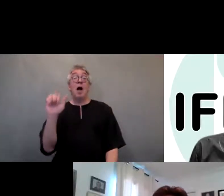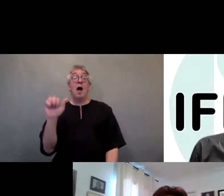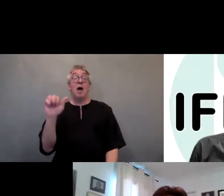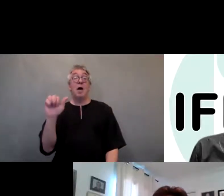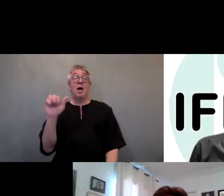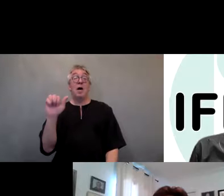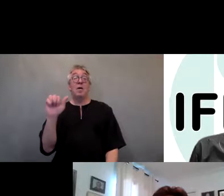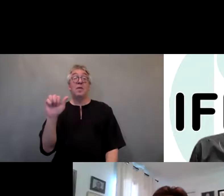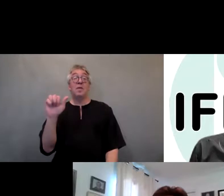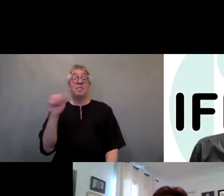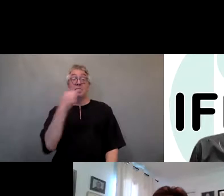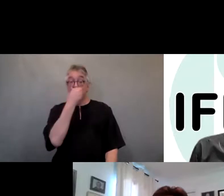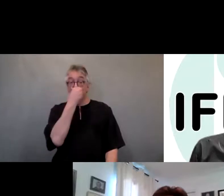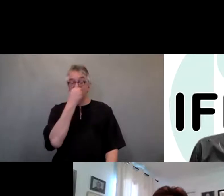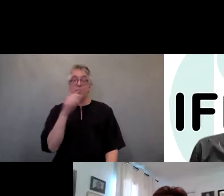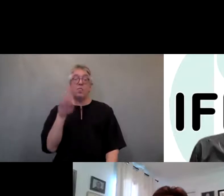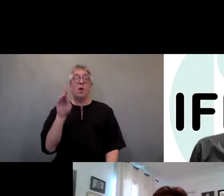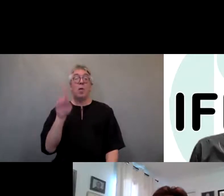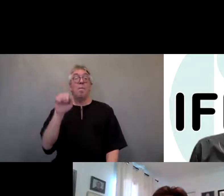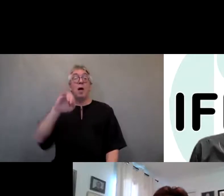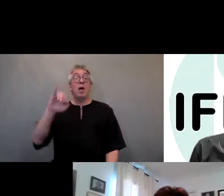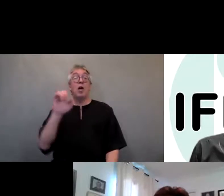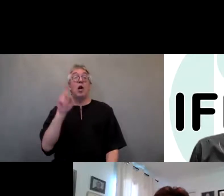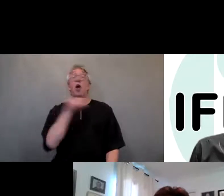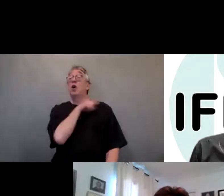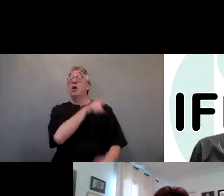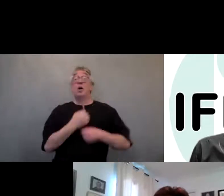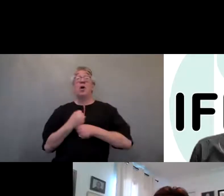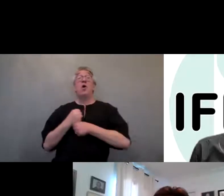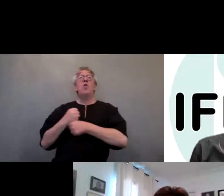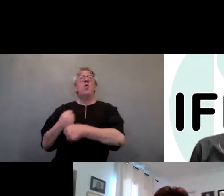speaker, Miss Darja Pajk